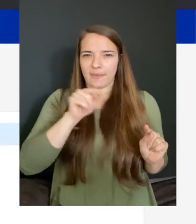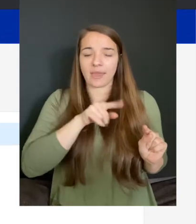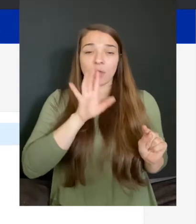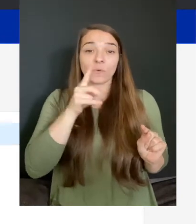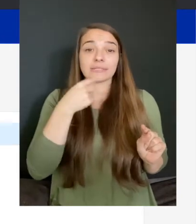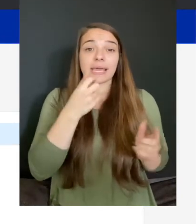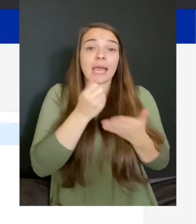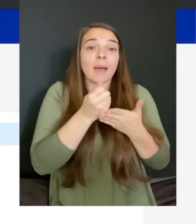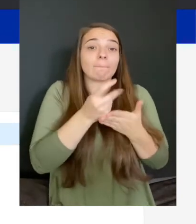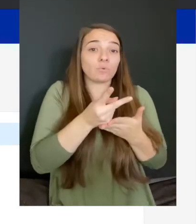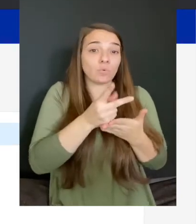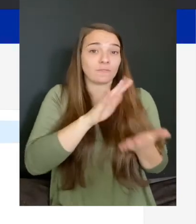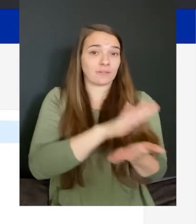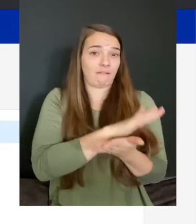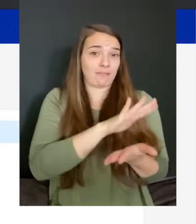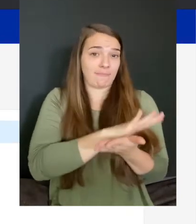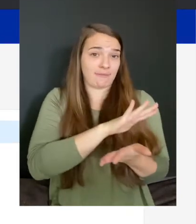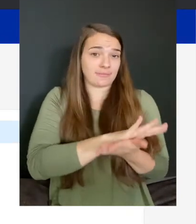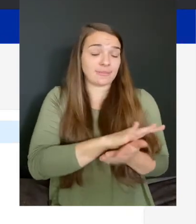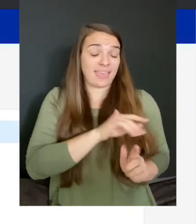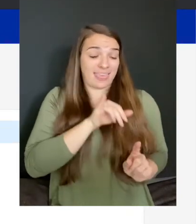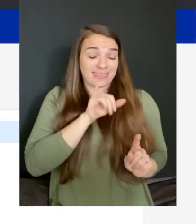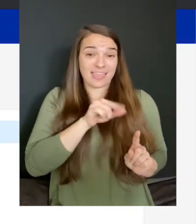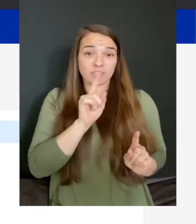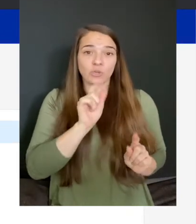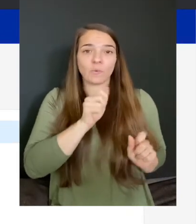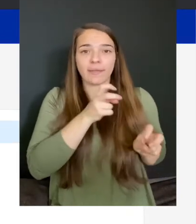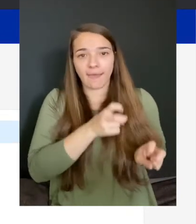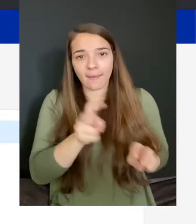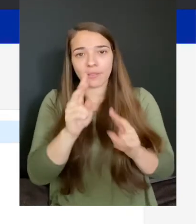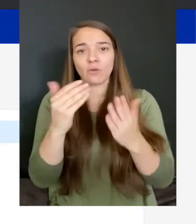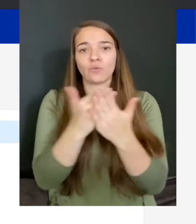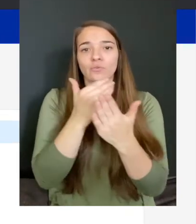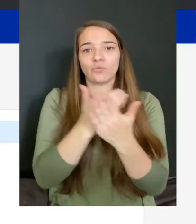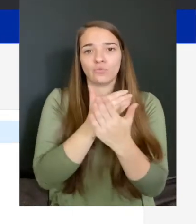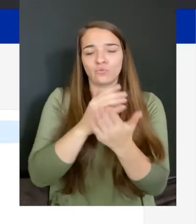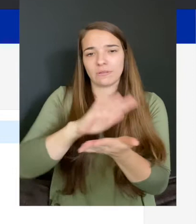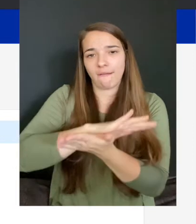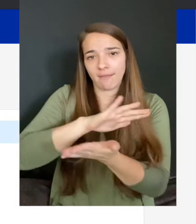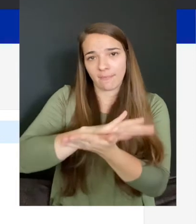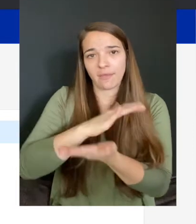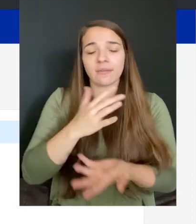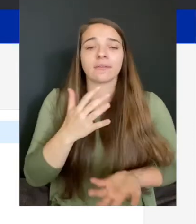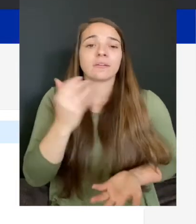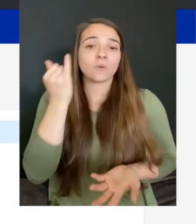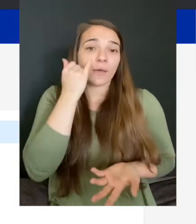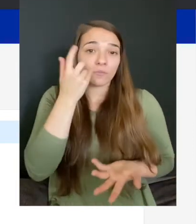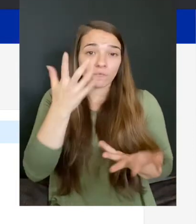documents, this is where you can upload new documents, so if you've applied for disability